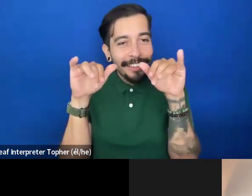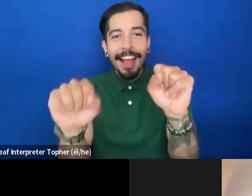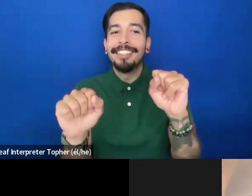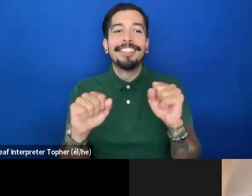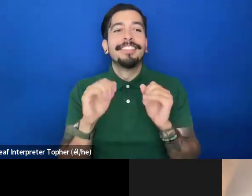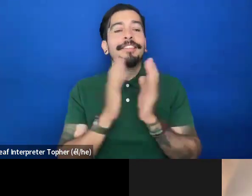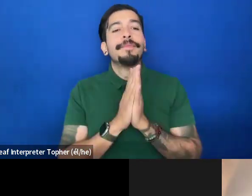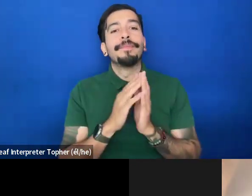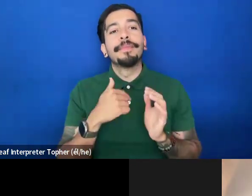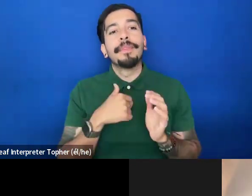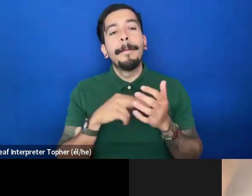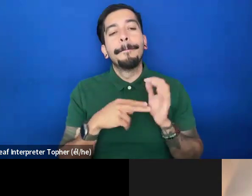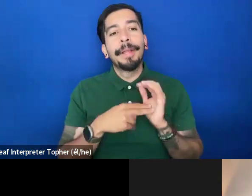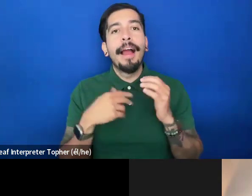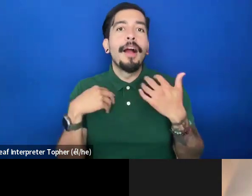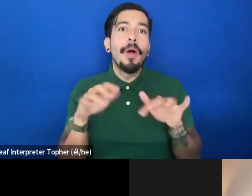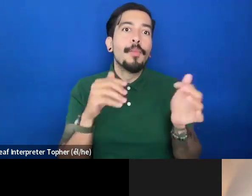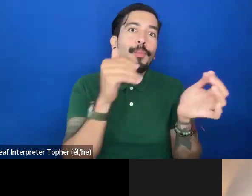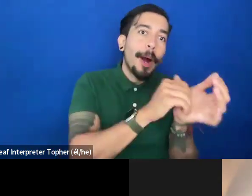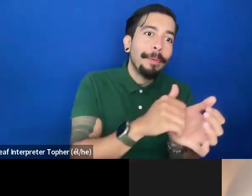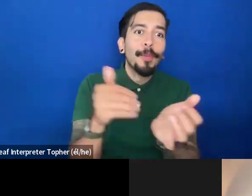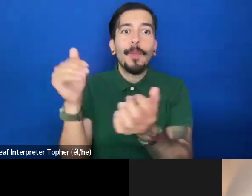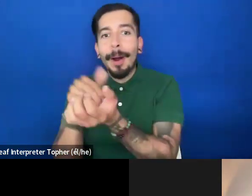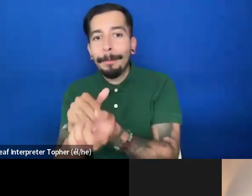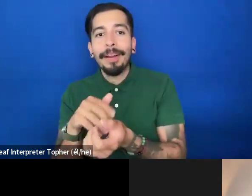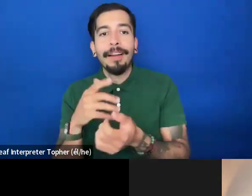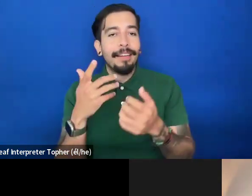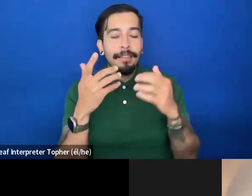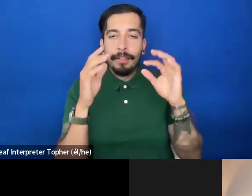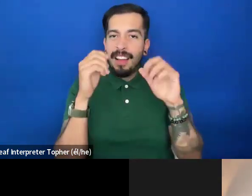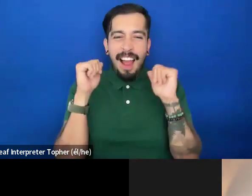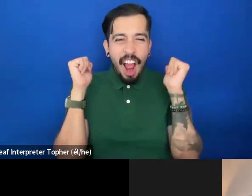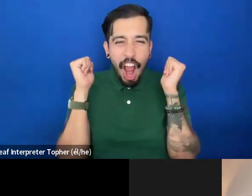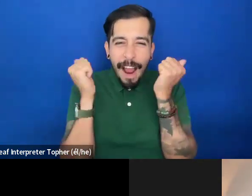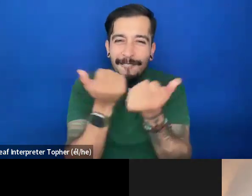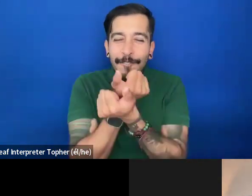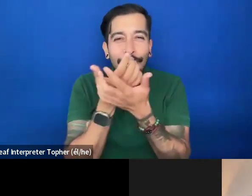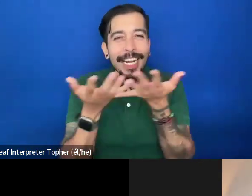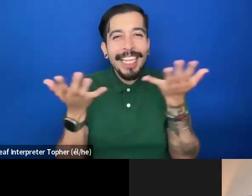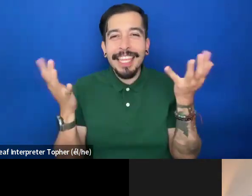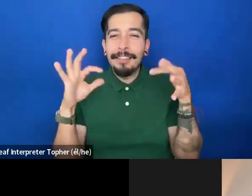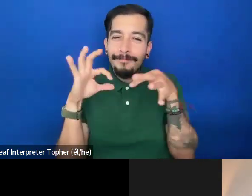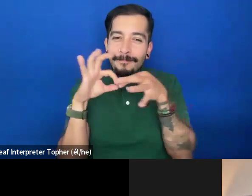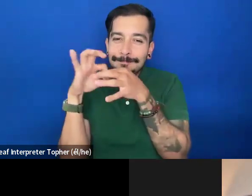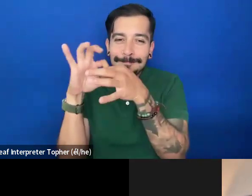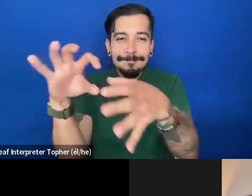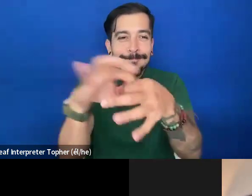everything is so connected when we're talking about care work. And when we talk about disability justice,